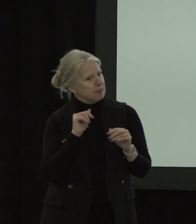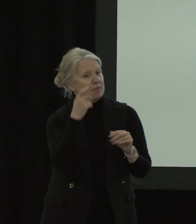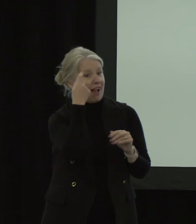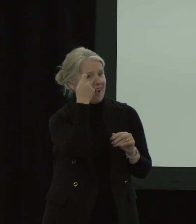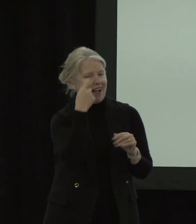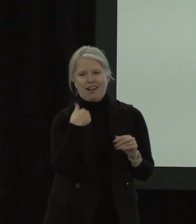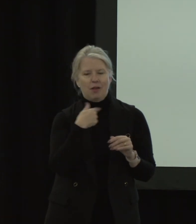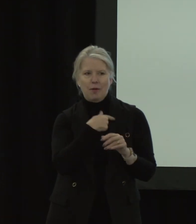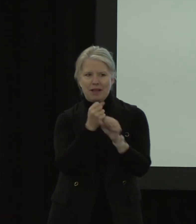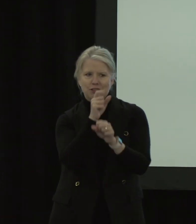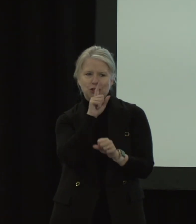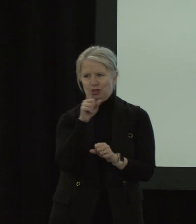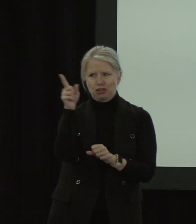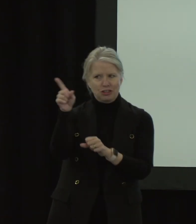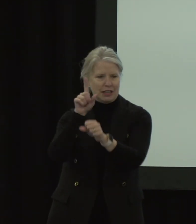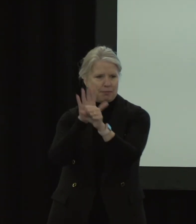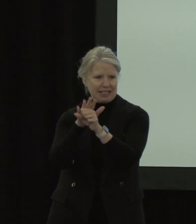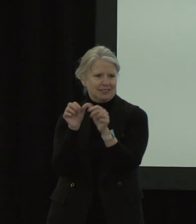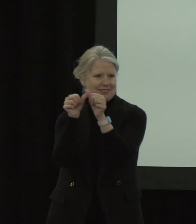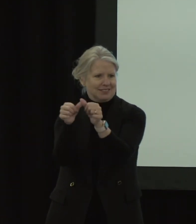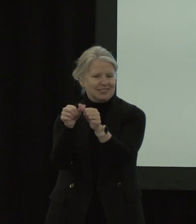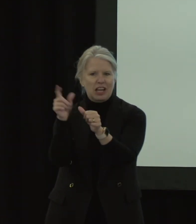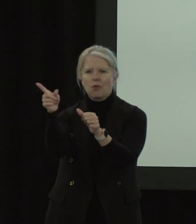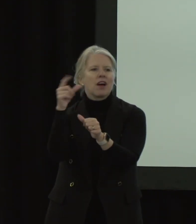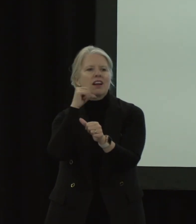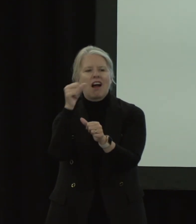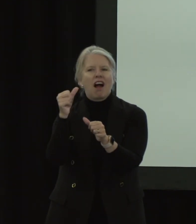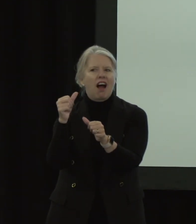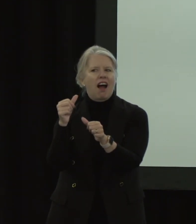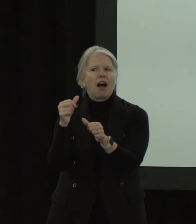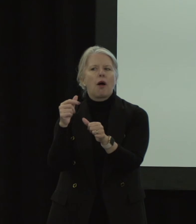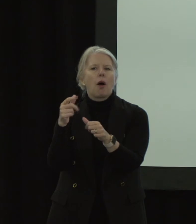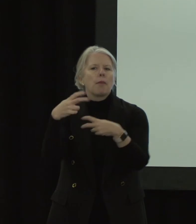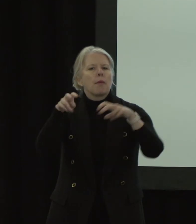We must make sure, that those jobs don't just go to the cream of the crop.